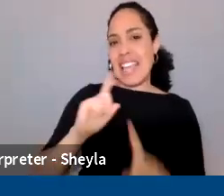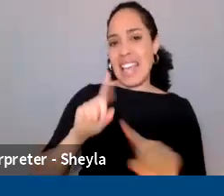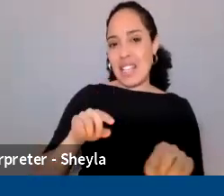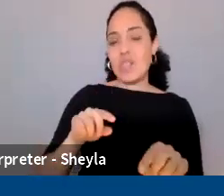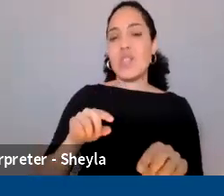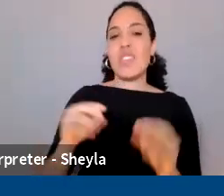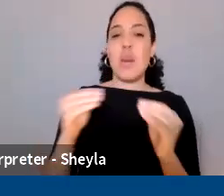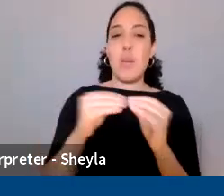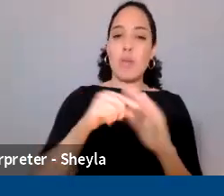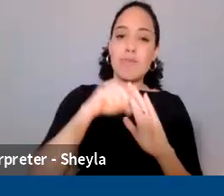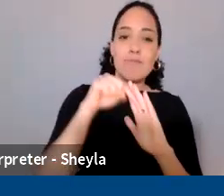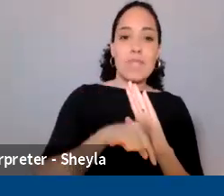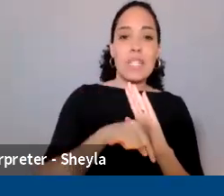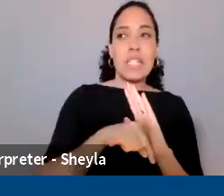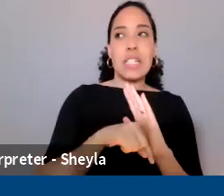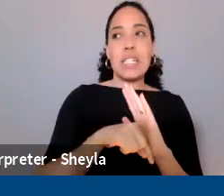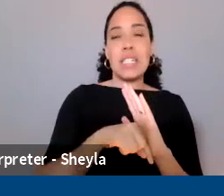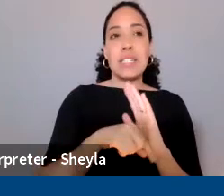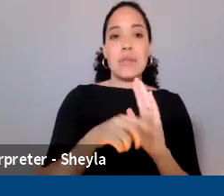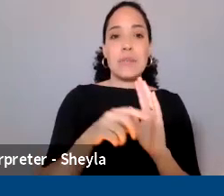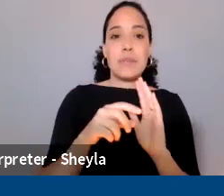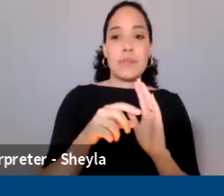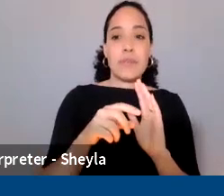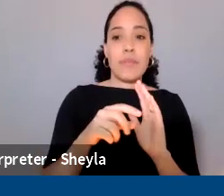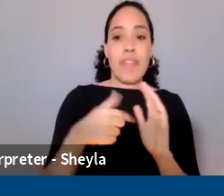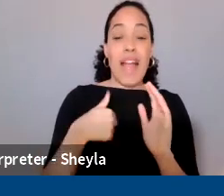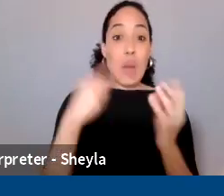what the potential answer could be I was just thinking that the Colorado State Forest Service